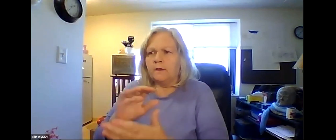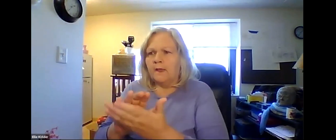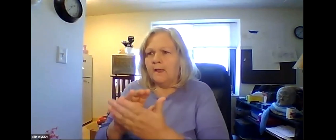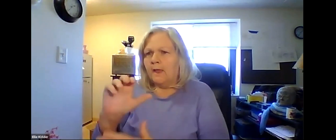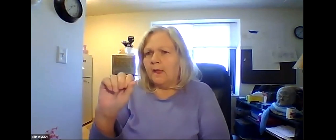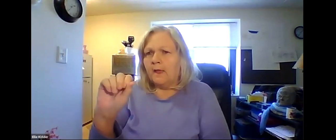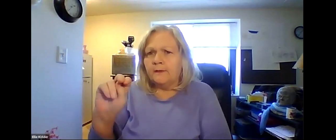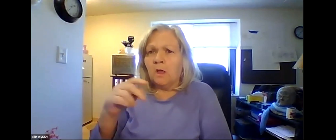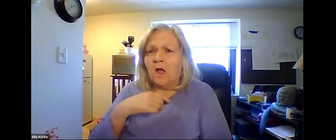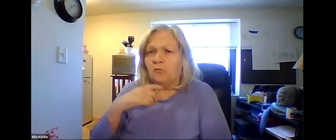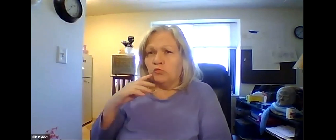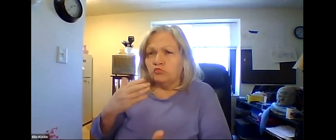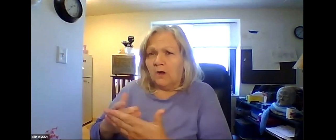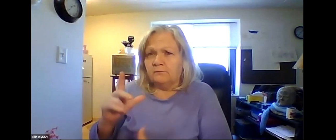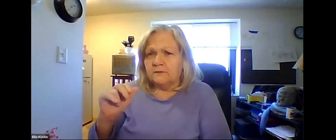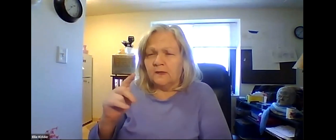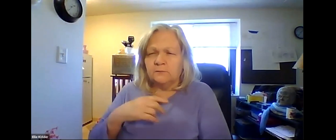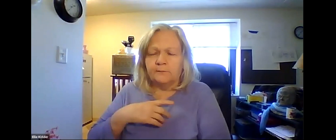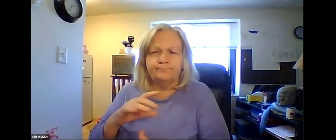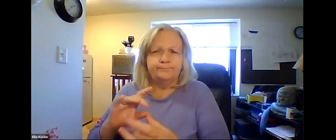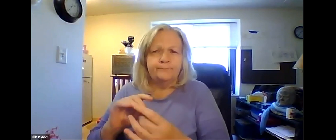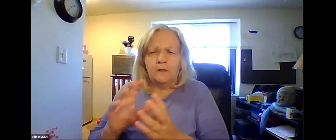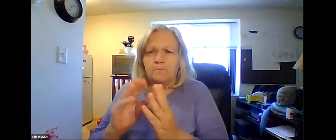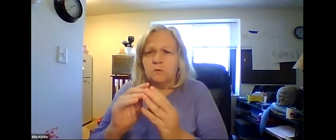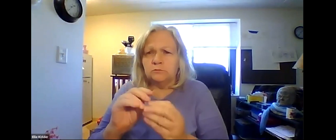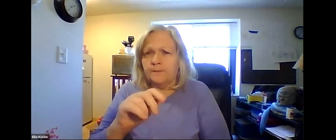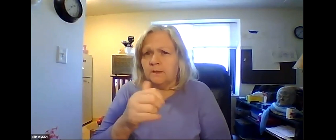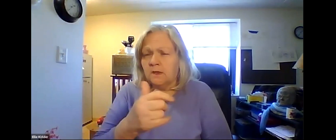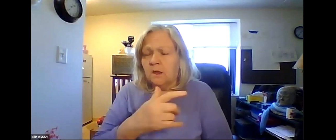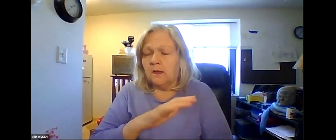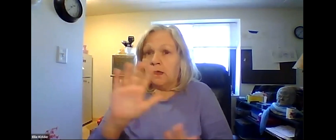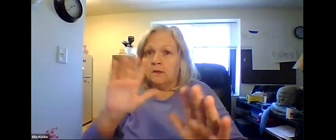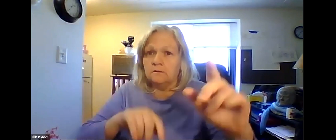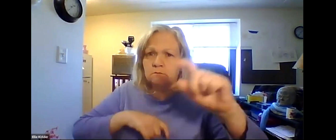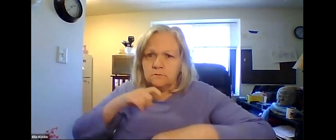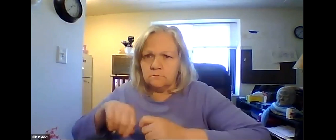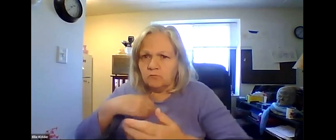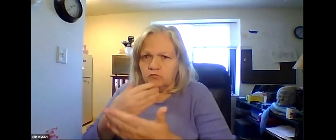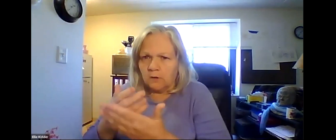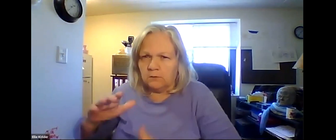I have a rather simple question. I arrived late, and the meeting here was going on, and